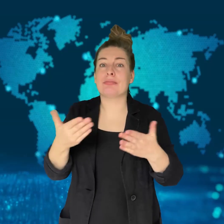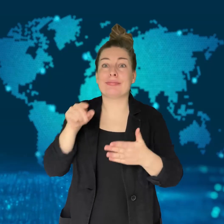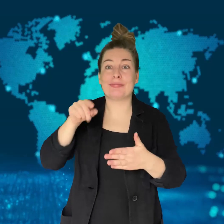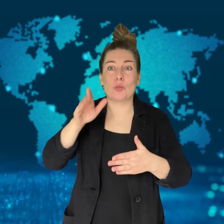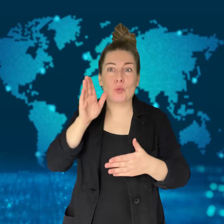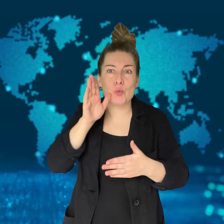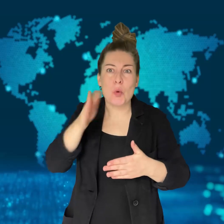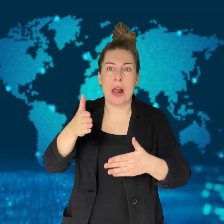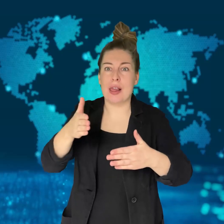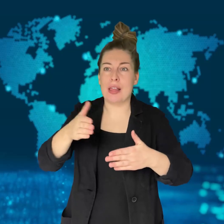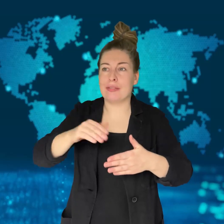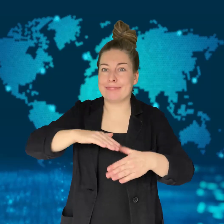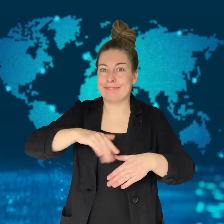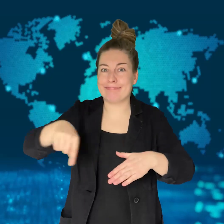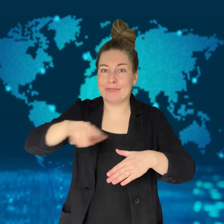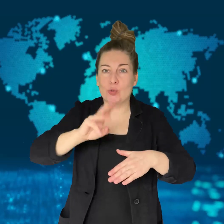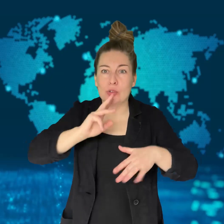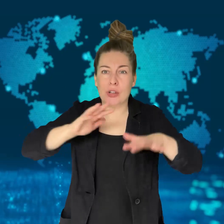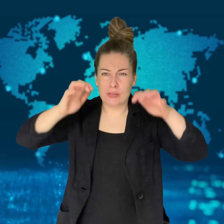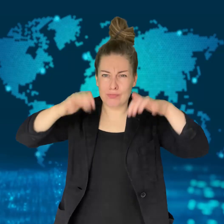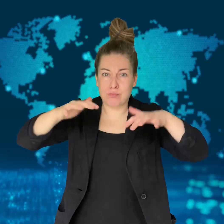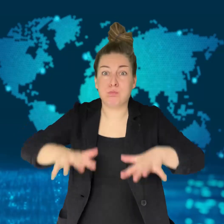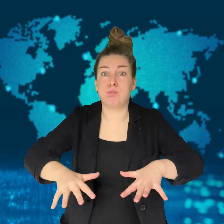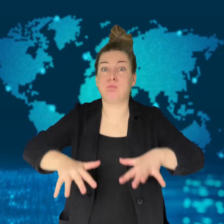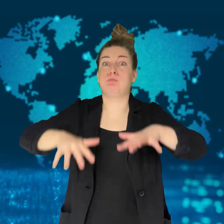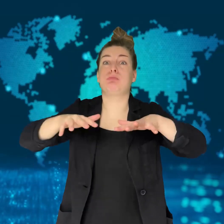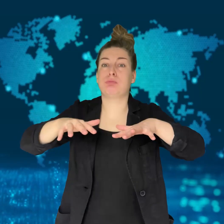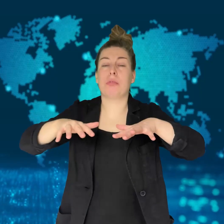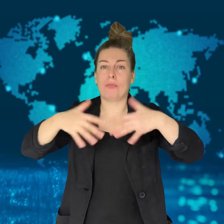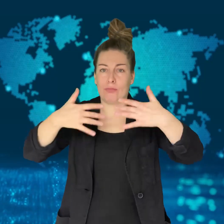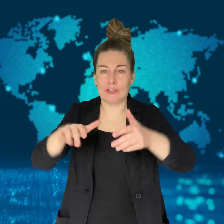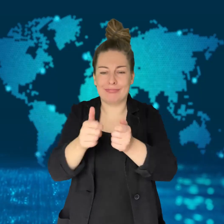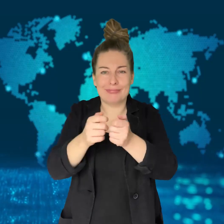people's mobile phones two hours too late,